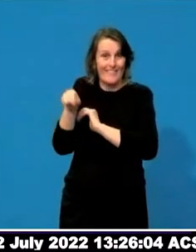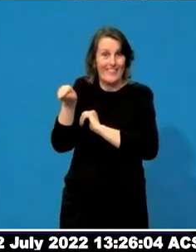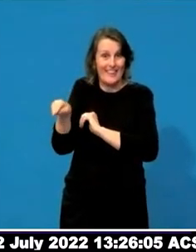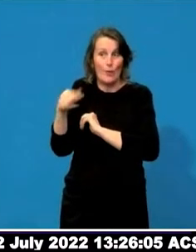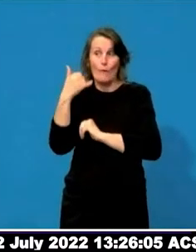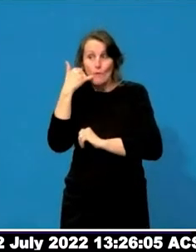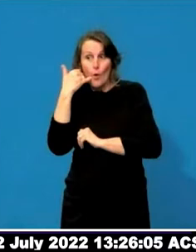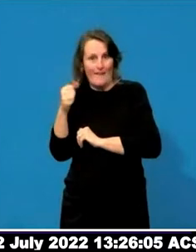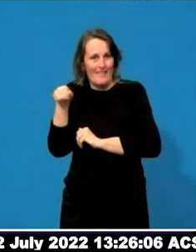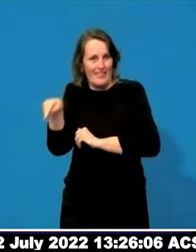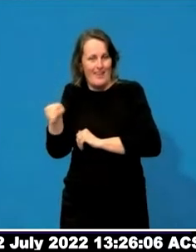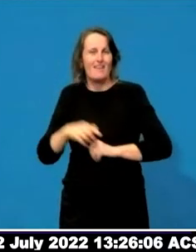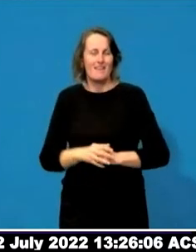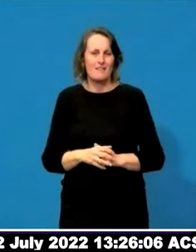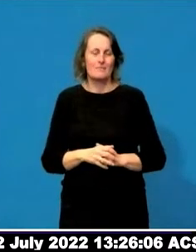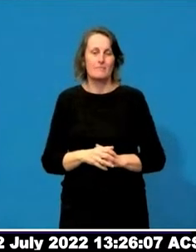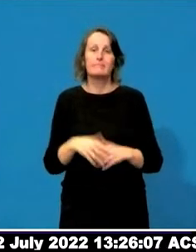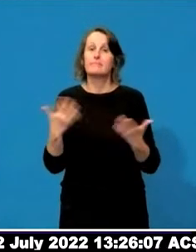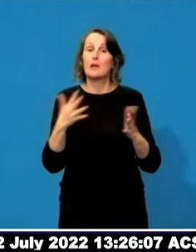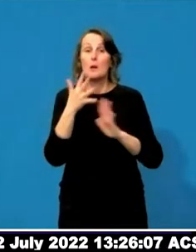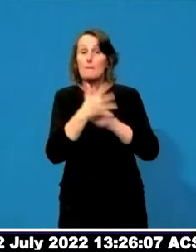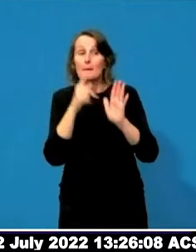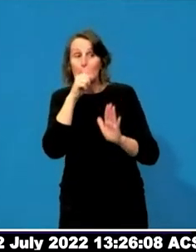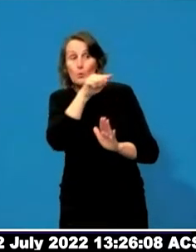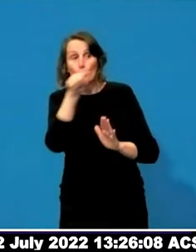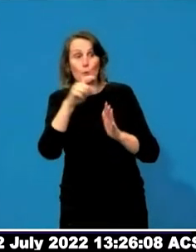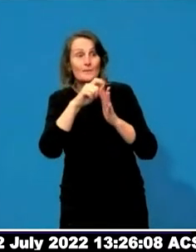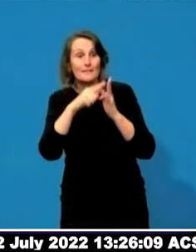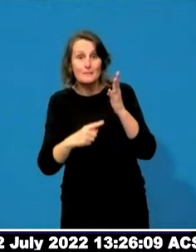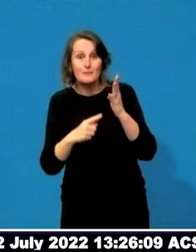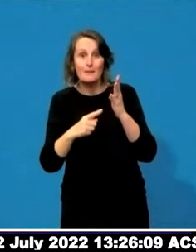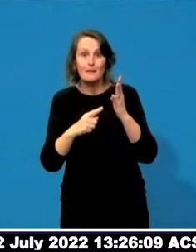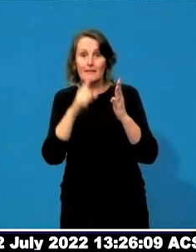MS McMAHON: Does that make it hard for people with disability connecting to the NDIS?